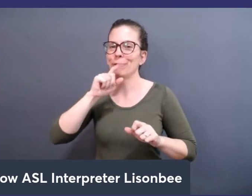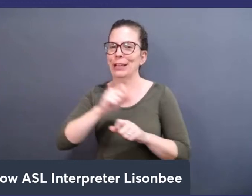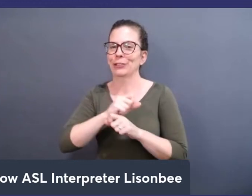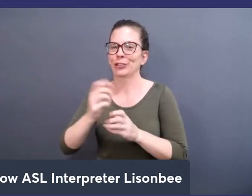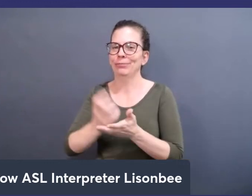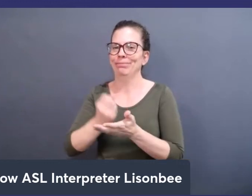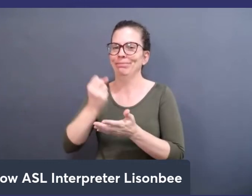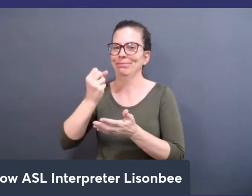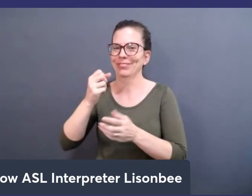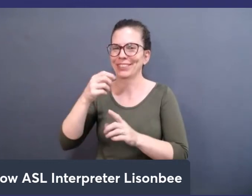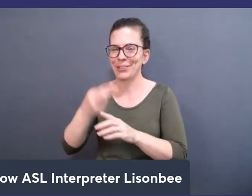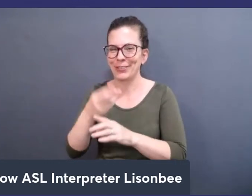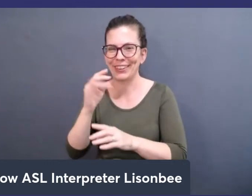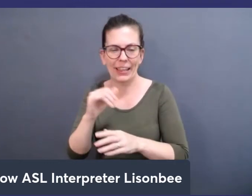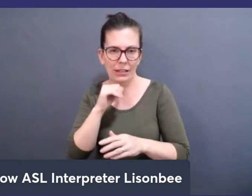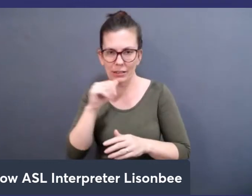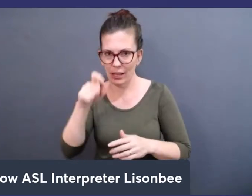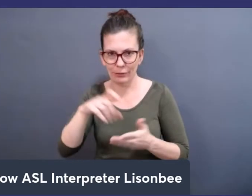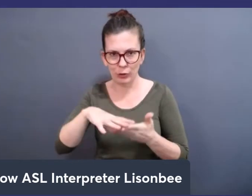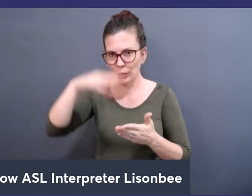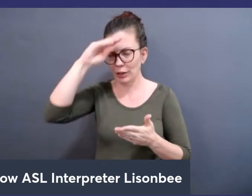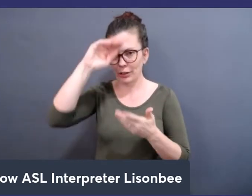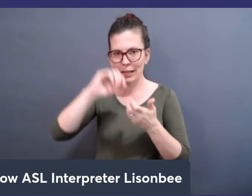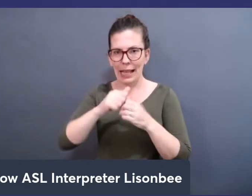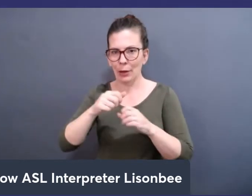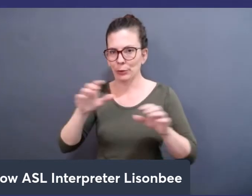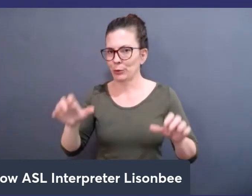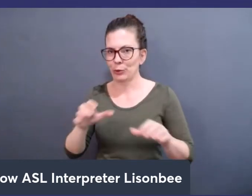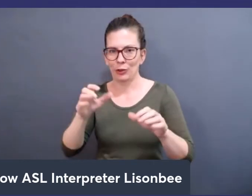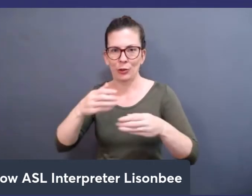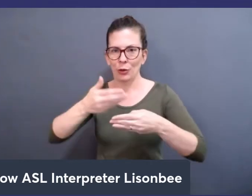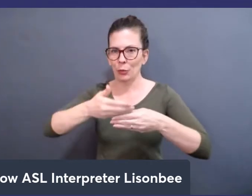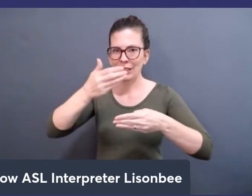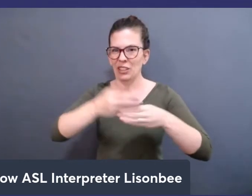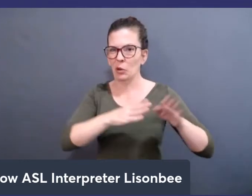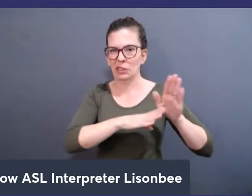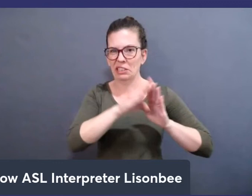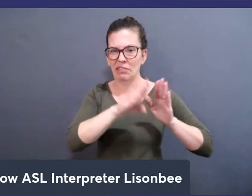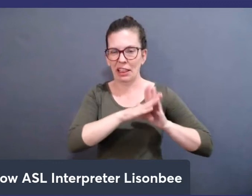and not have to learn how to do Windows development just for that sake.